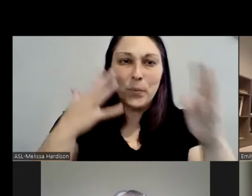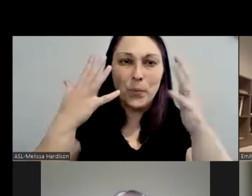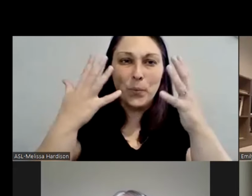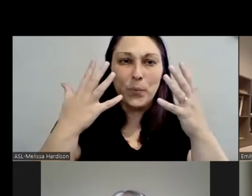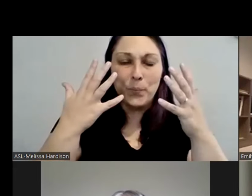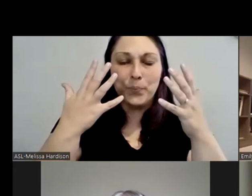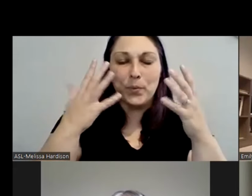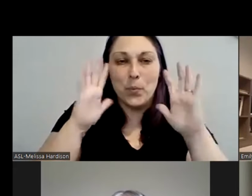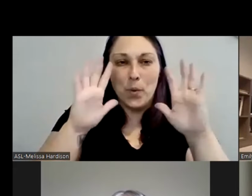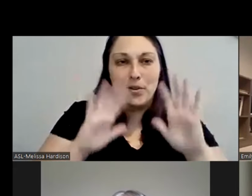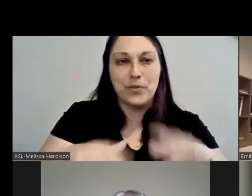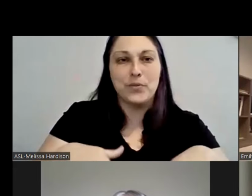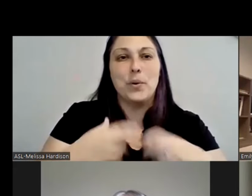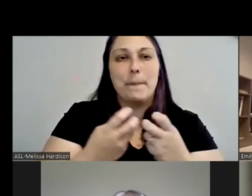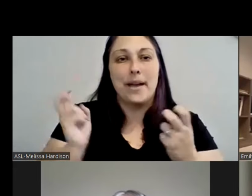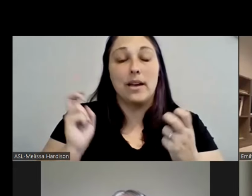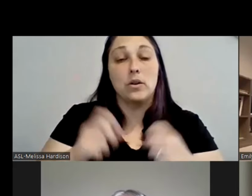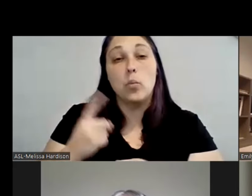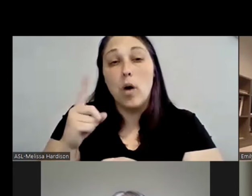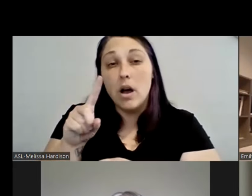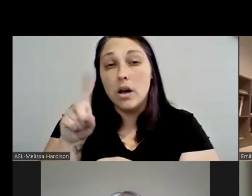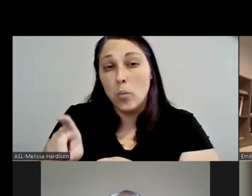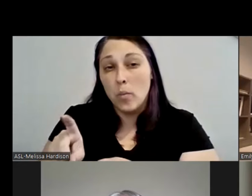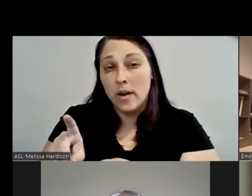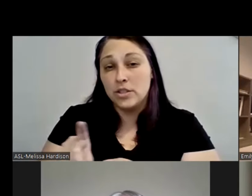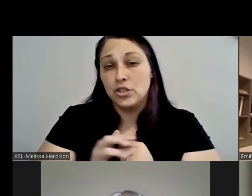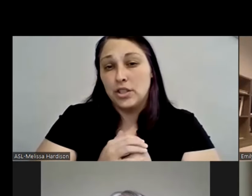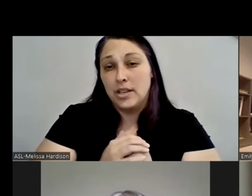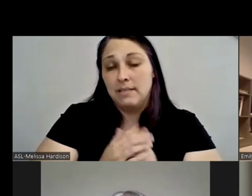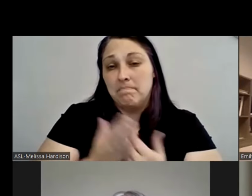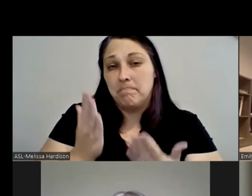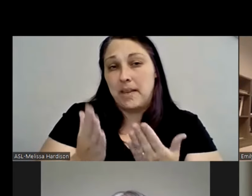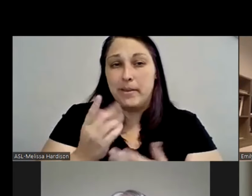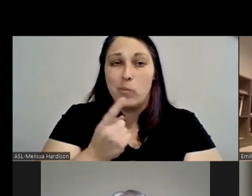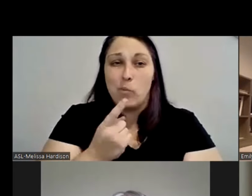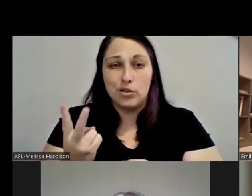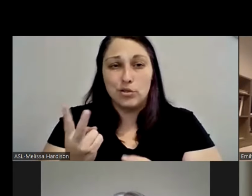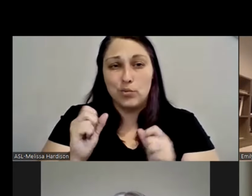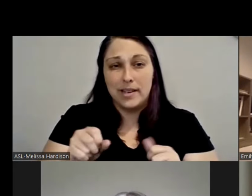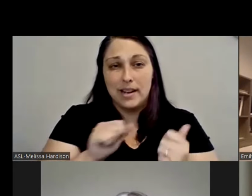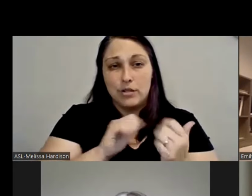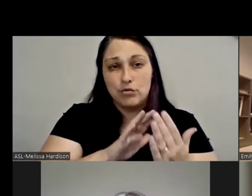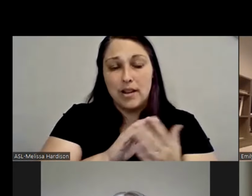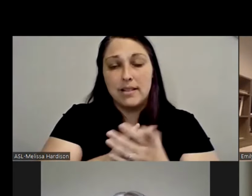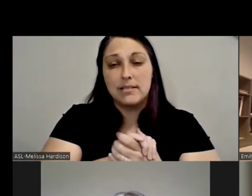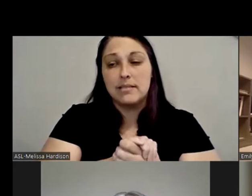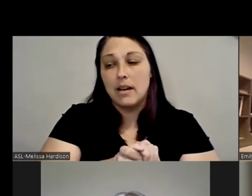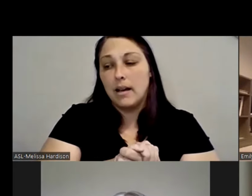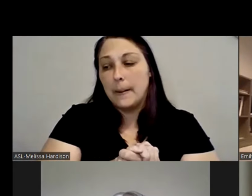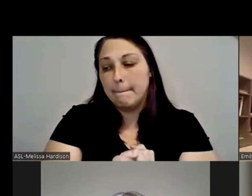We can add grab bars and handrails to homes. A shower seat or bench can help.